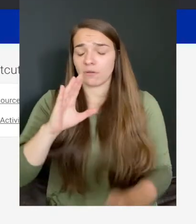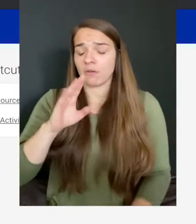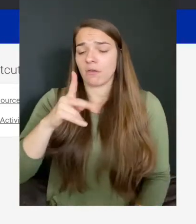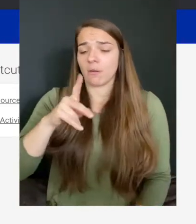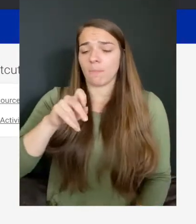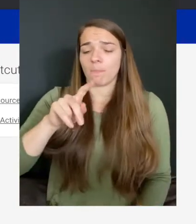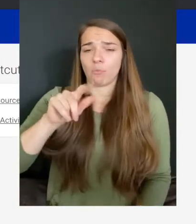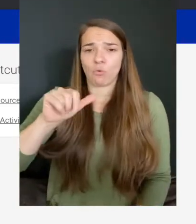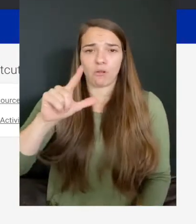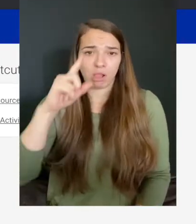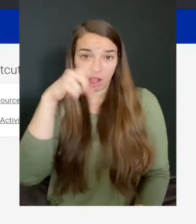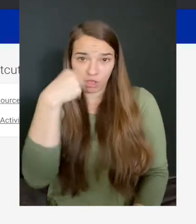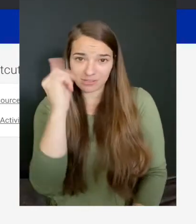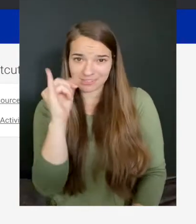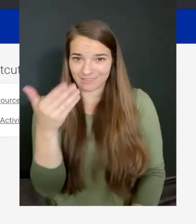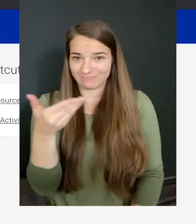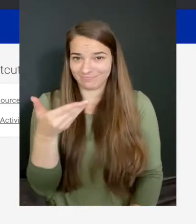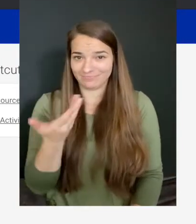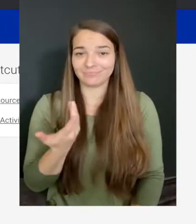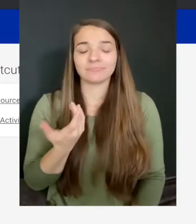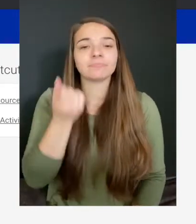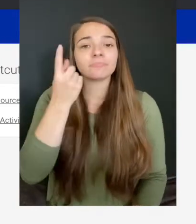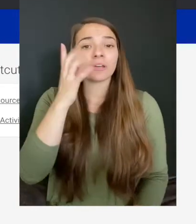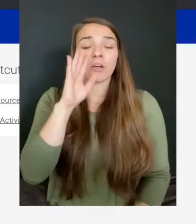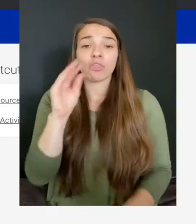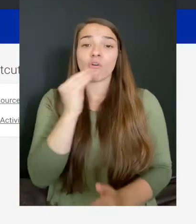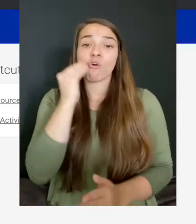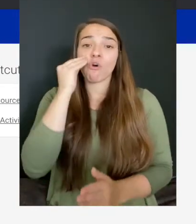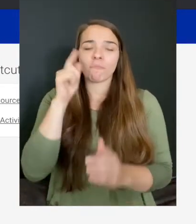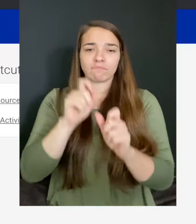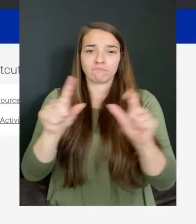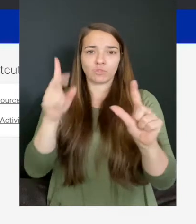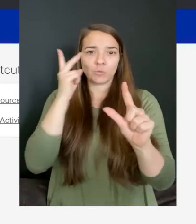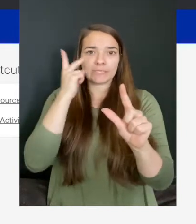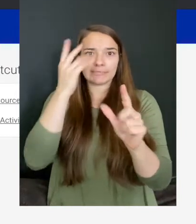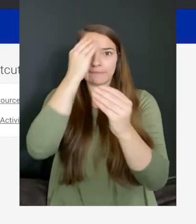On the home page, there's a newsfeed, if anyone from any of the disability offices were to